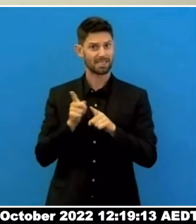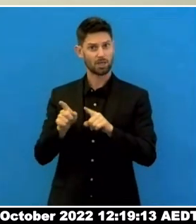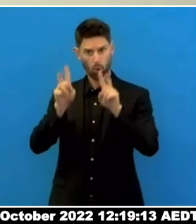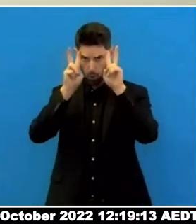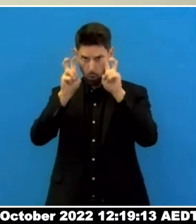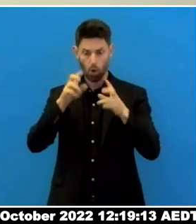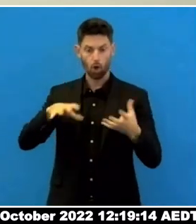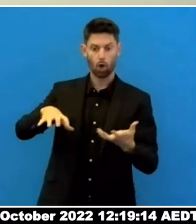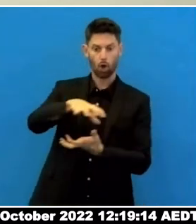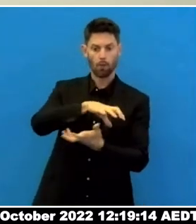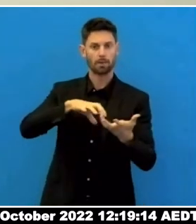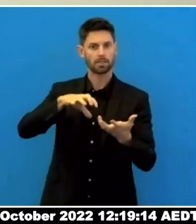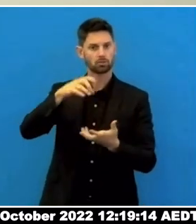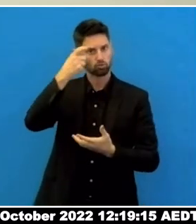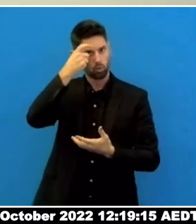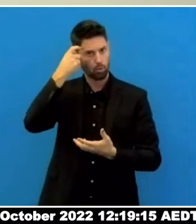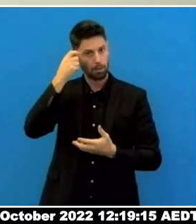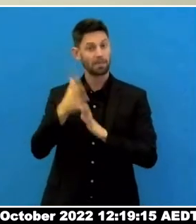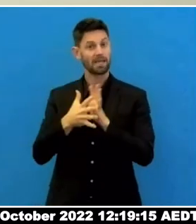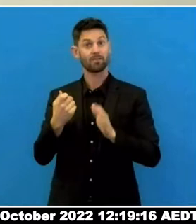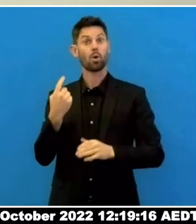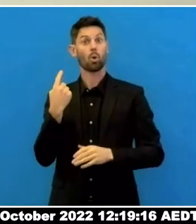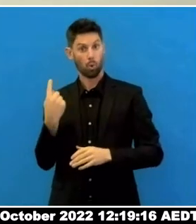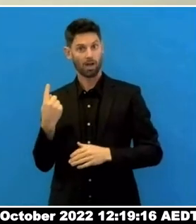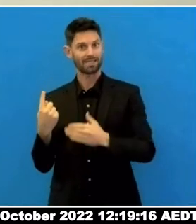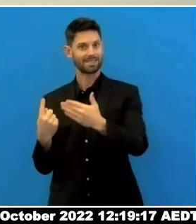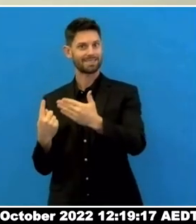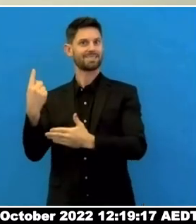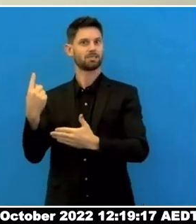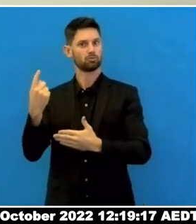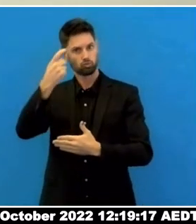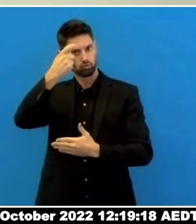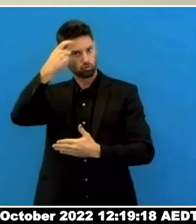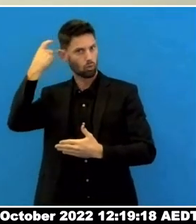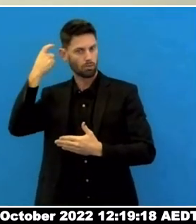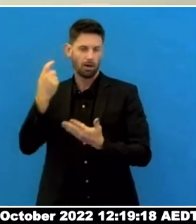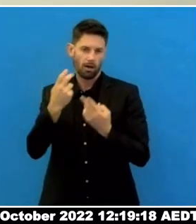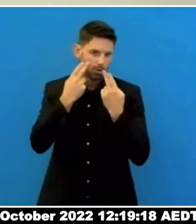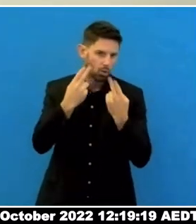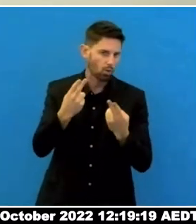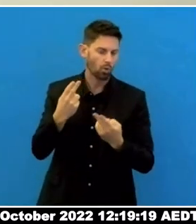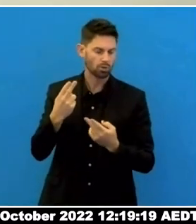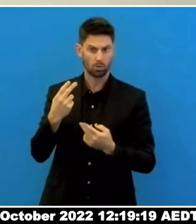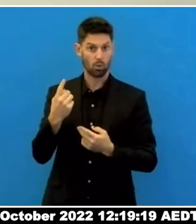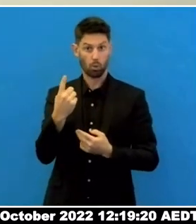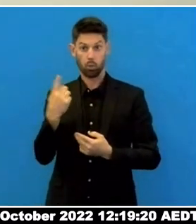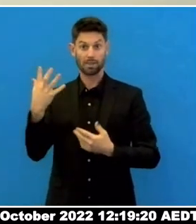So, there's single incident trauma, which is all trauma is, of course, by its nature very significant.